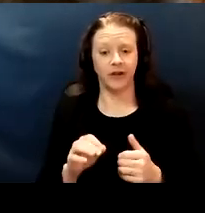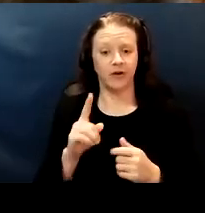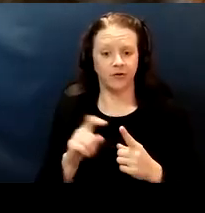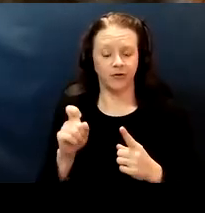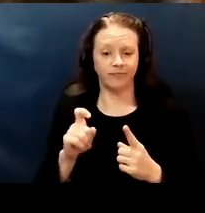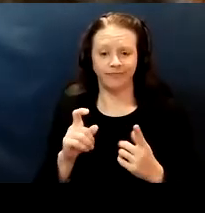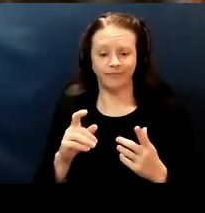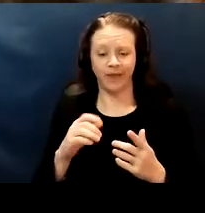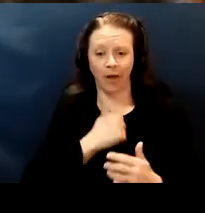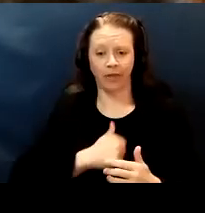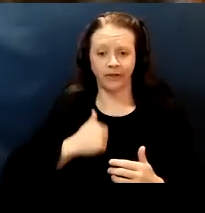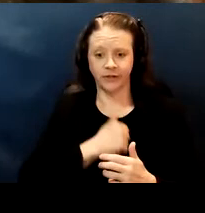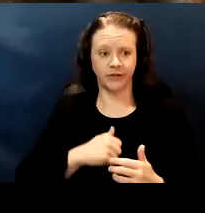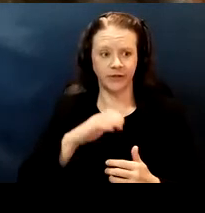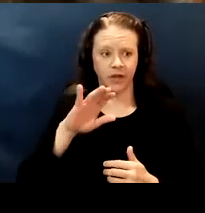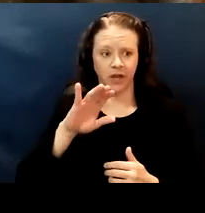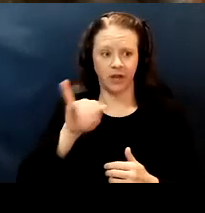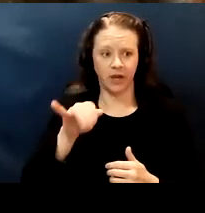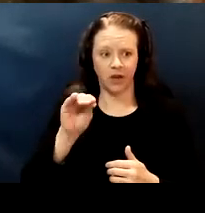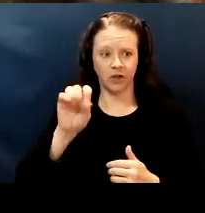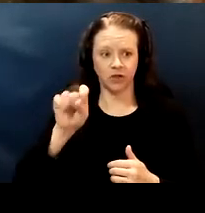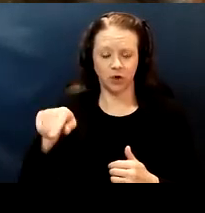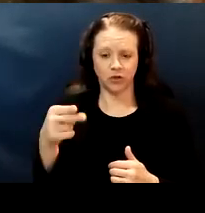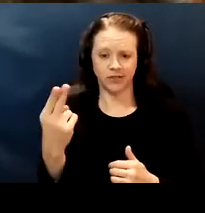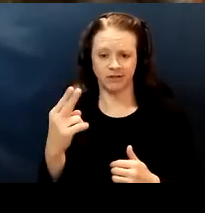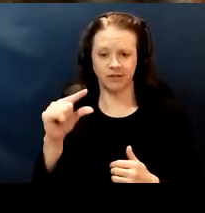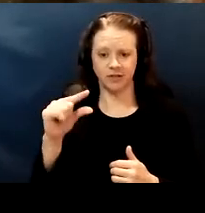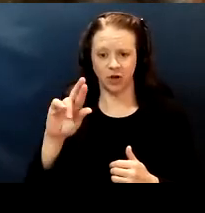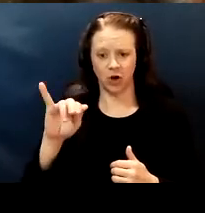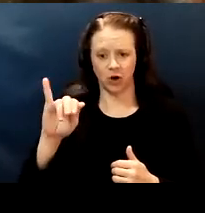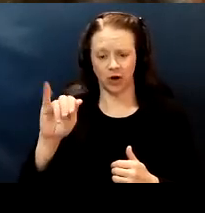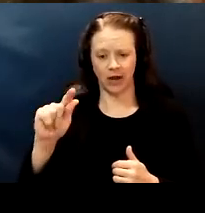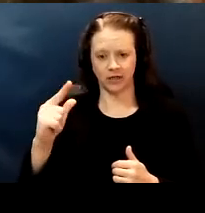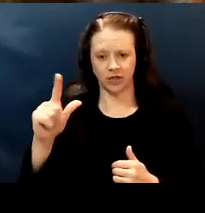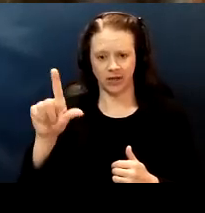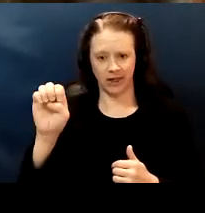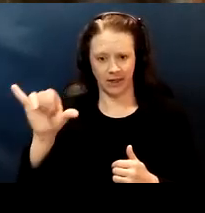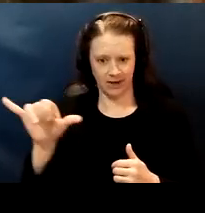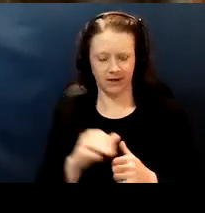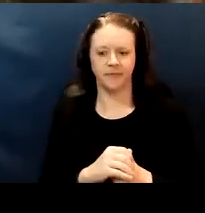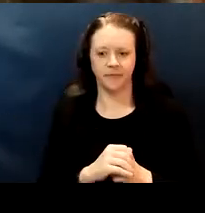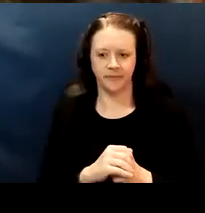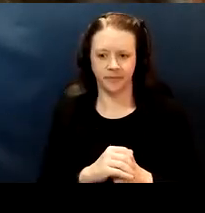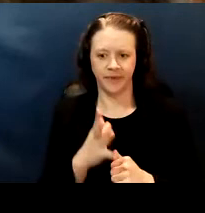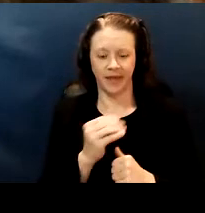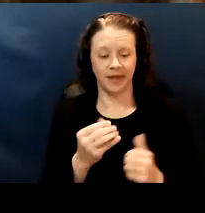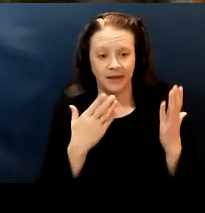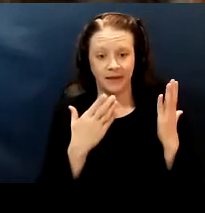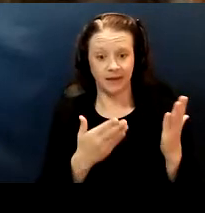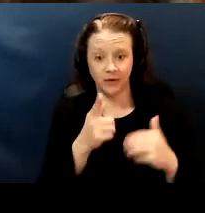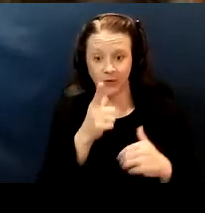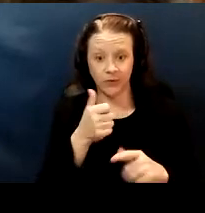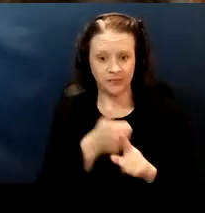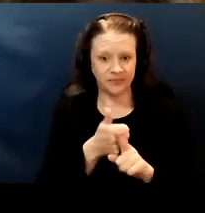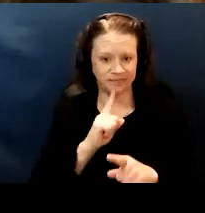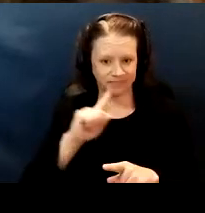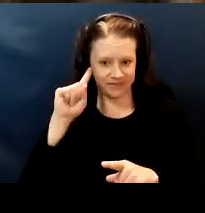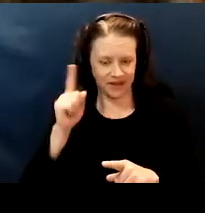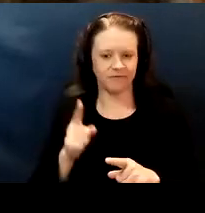Joseph Grigley. And he is a deaf artist, and he shared this